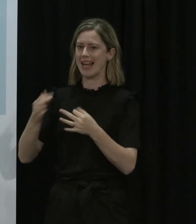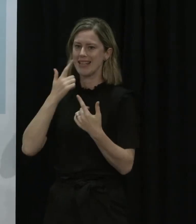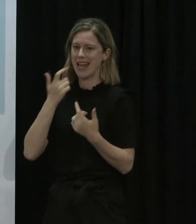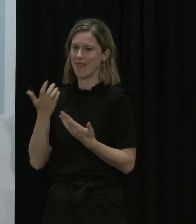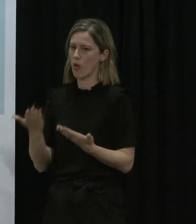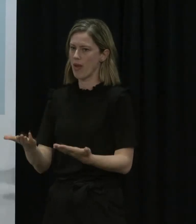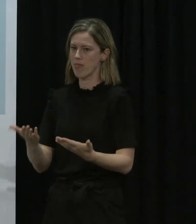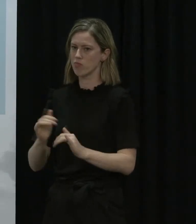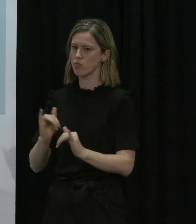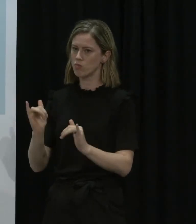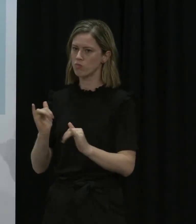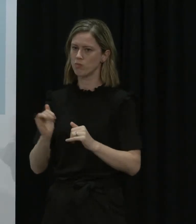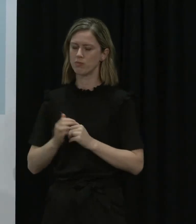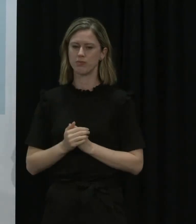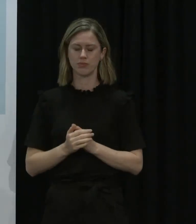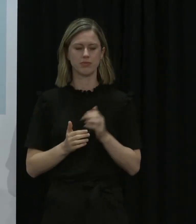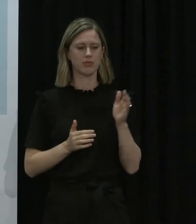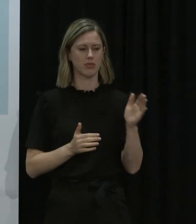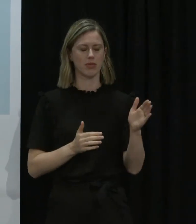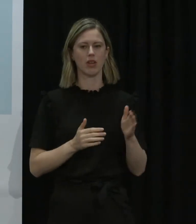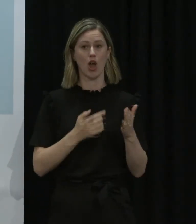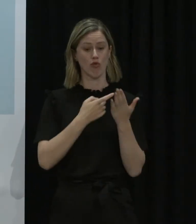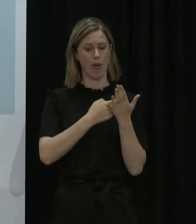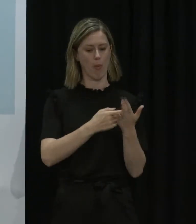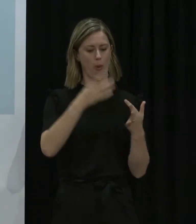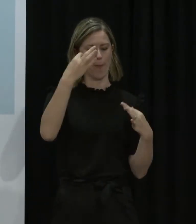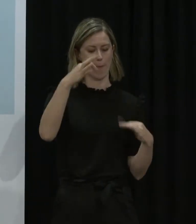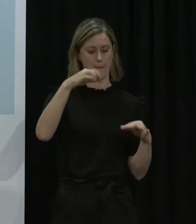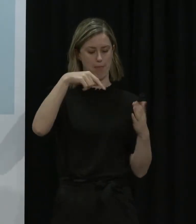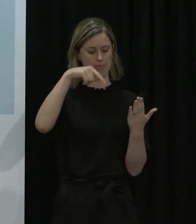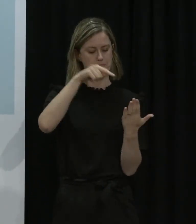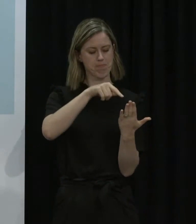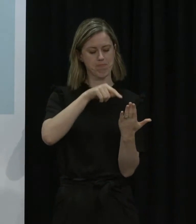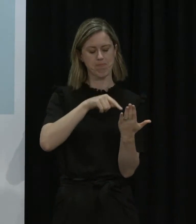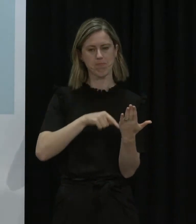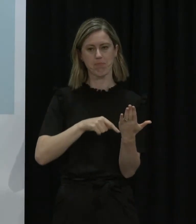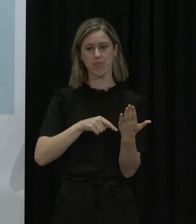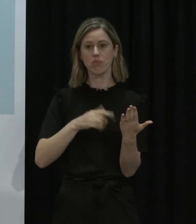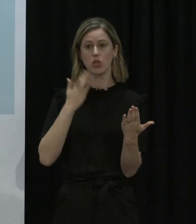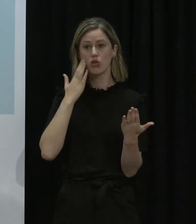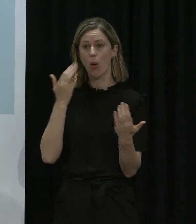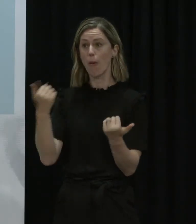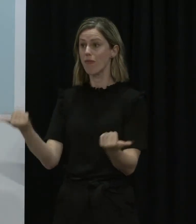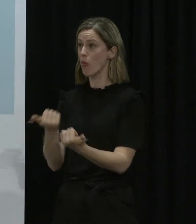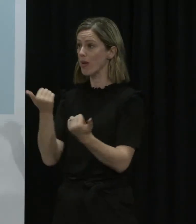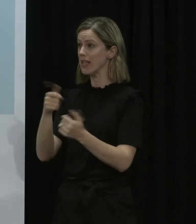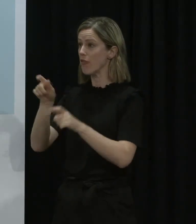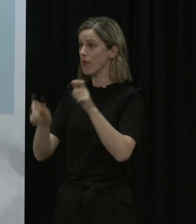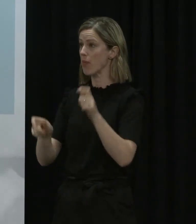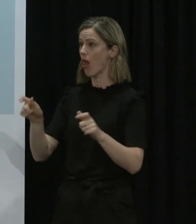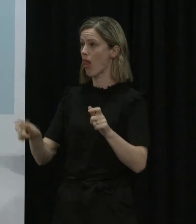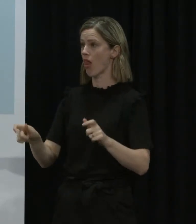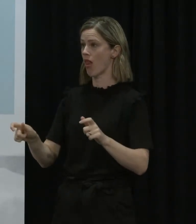when a review into two deaths paints a very worrying pick fur about for and delayed clinical